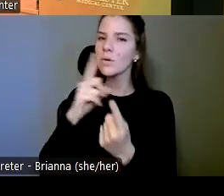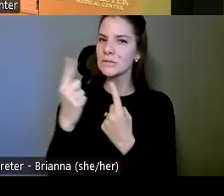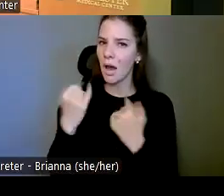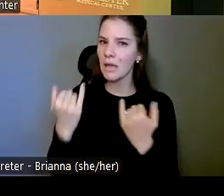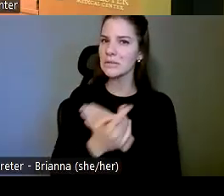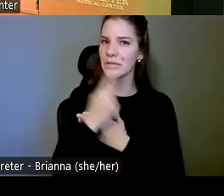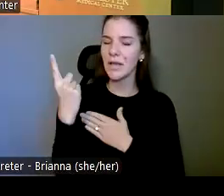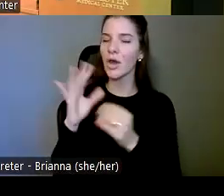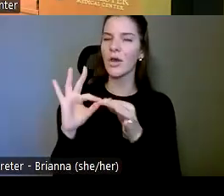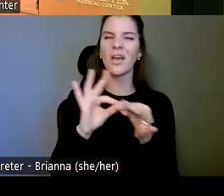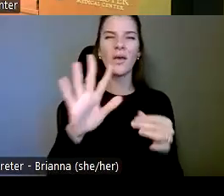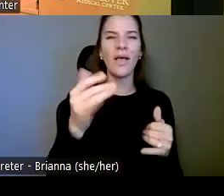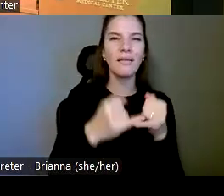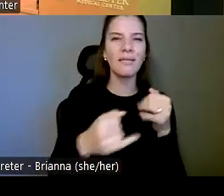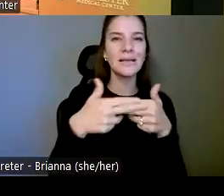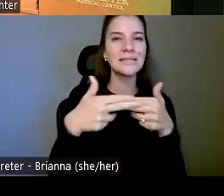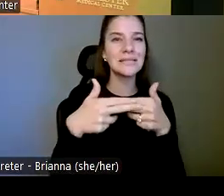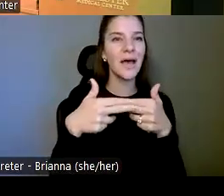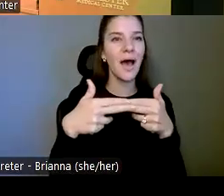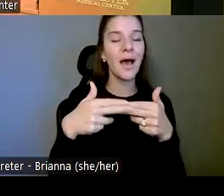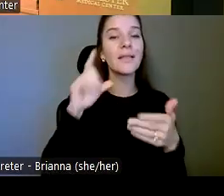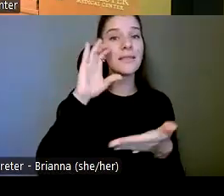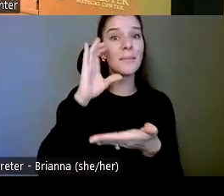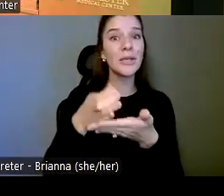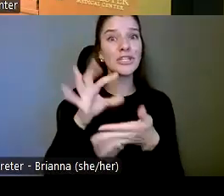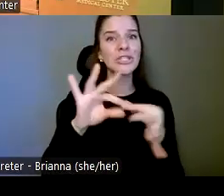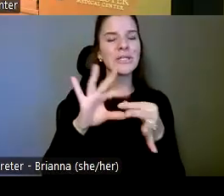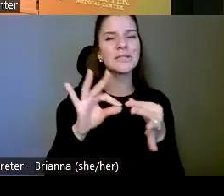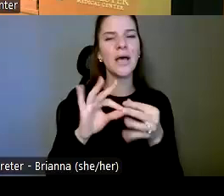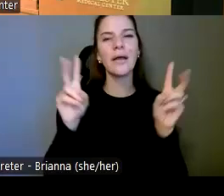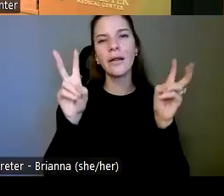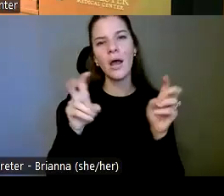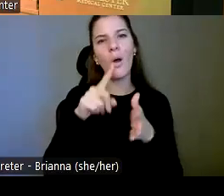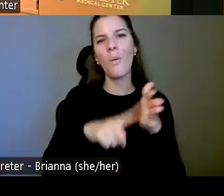your last slide where the graphic said what is valuable and what I expected to see but really